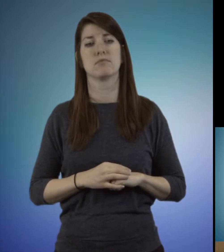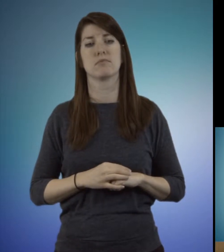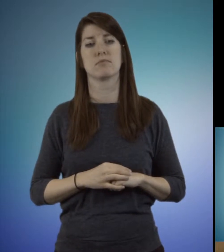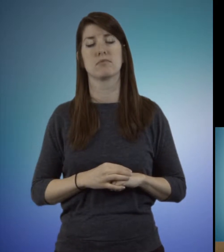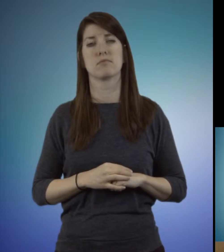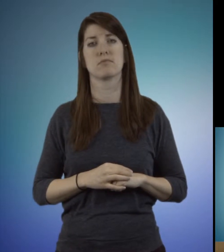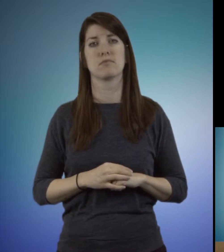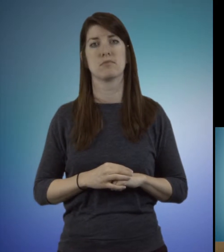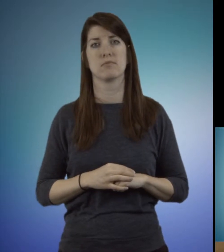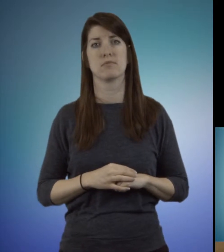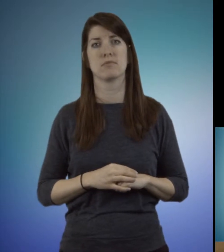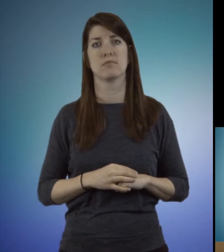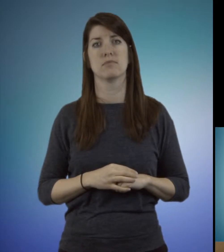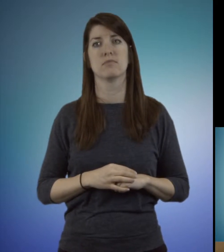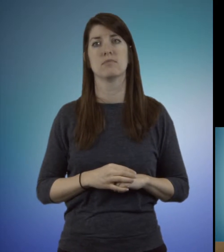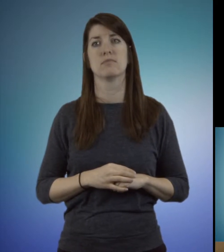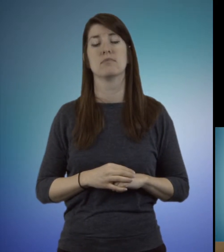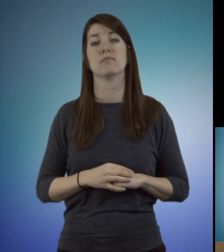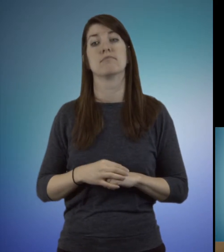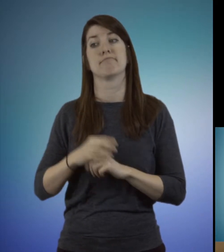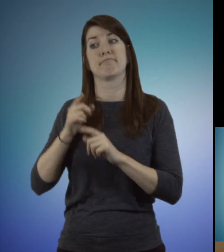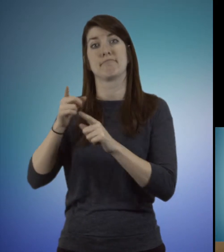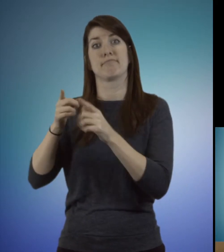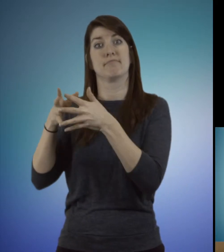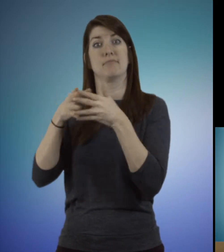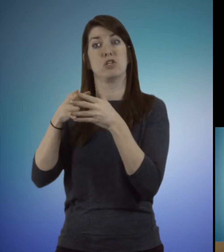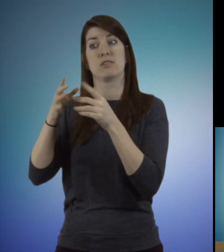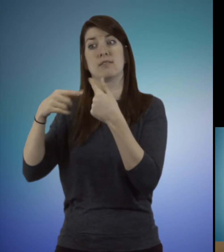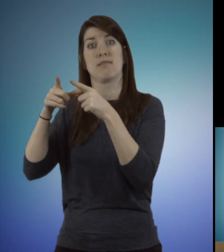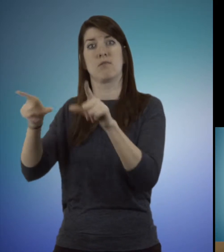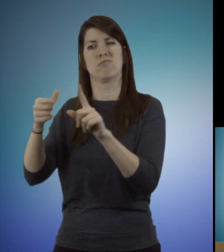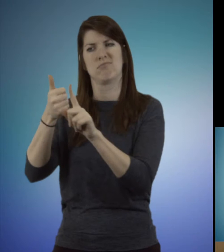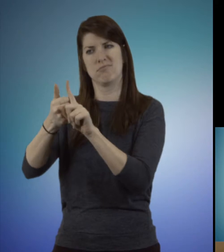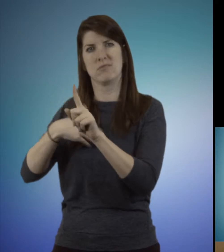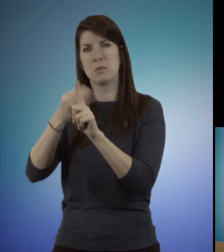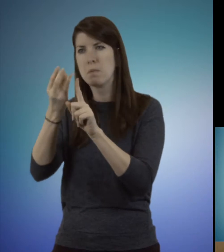American Sign Language is a language that has its own unique rules of grammar and syntax,